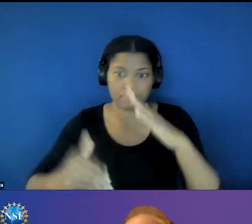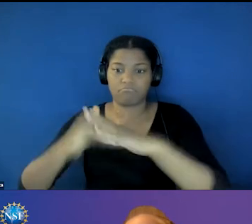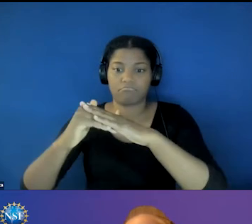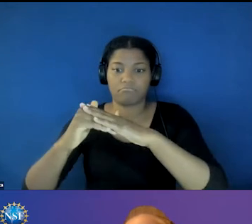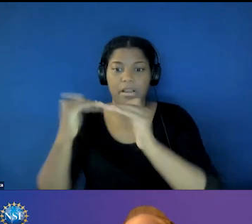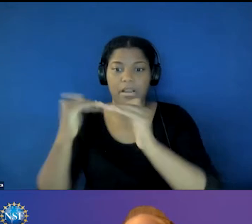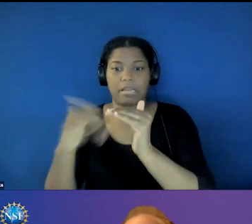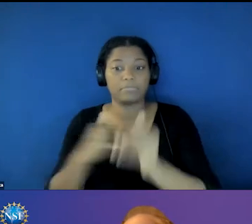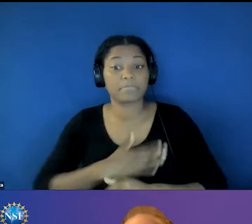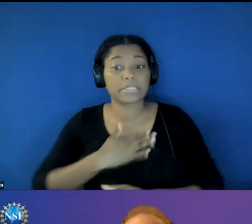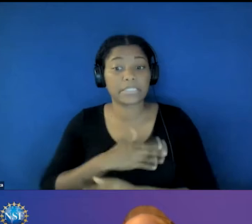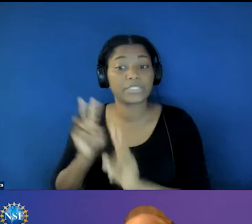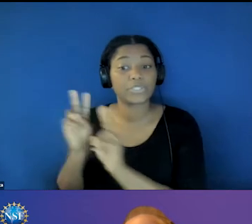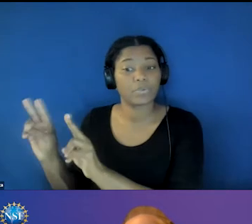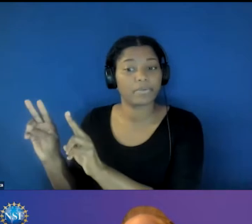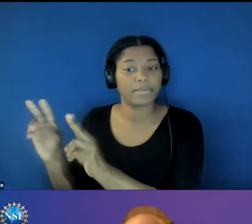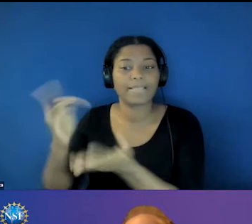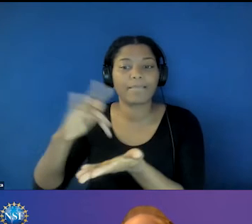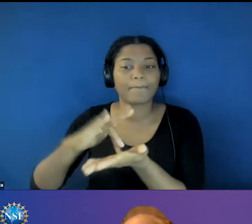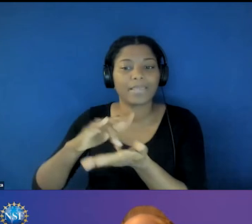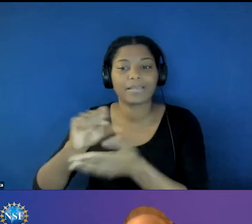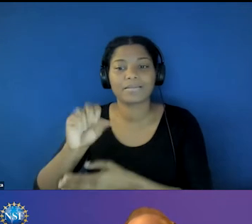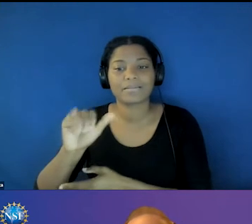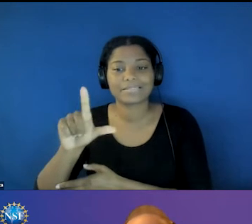please take a look at the Mid-scale Research RI-1 Program.